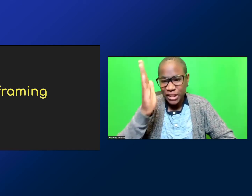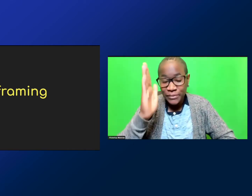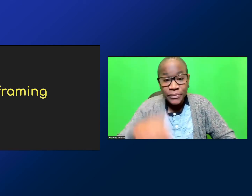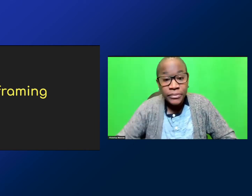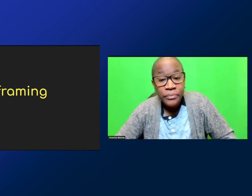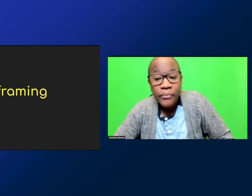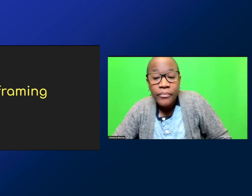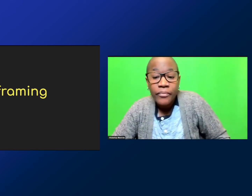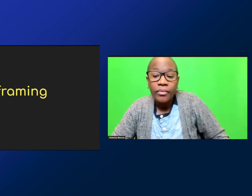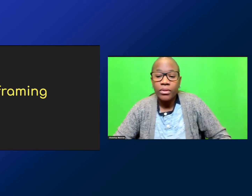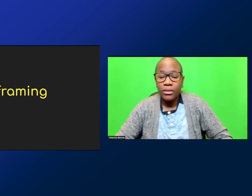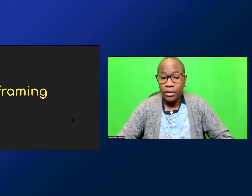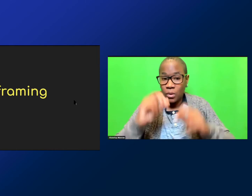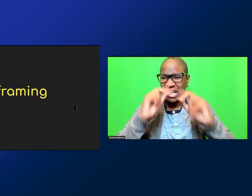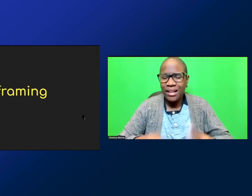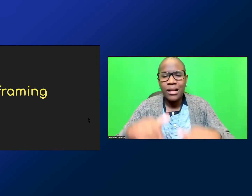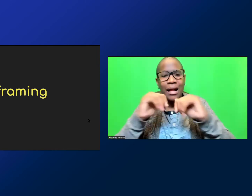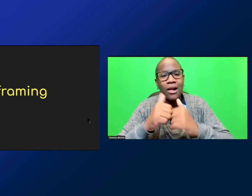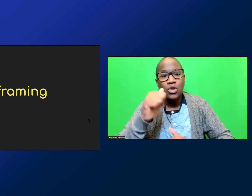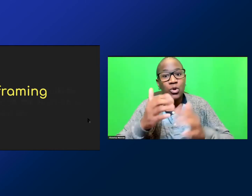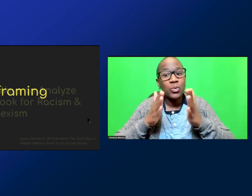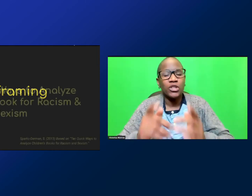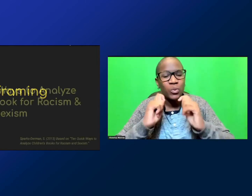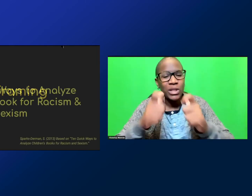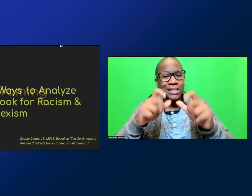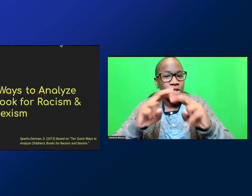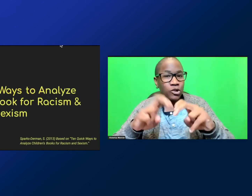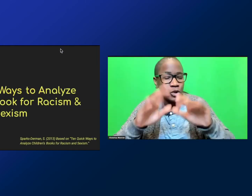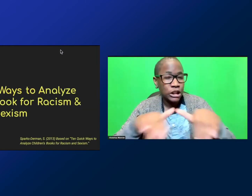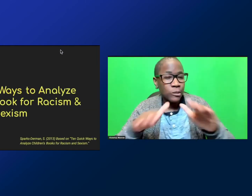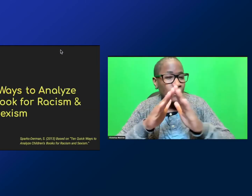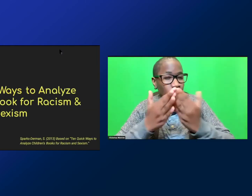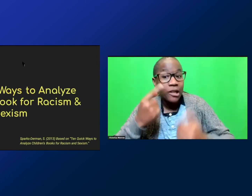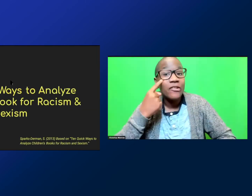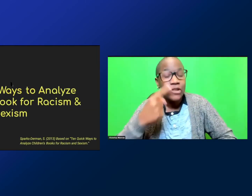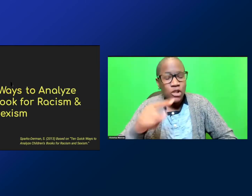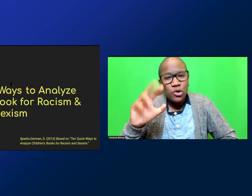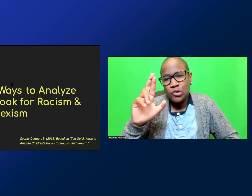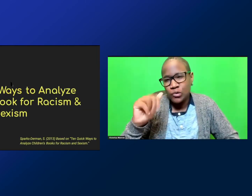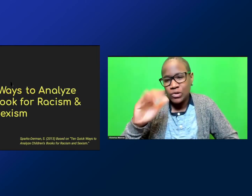continue to continue to discuss during this workshop and so moving on now there are 10